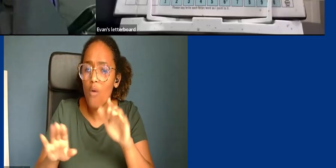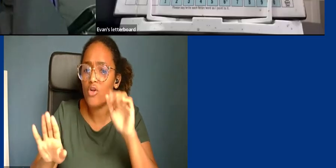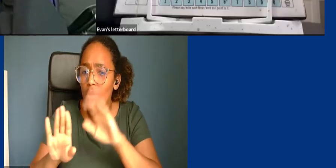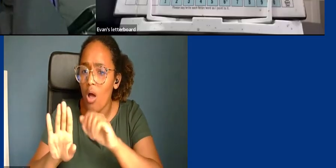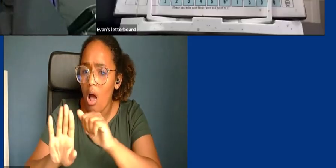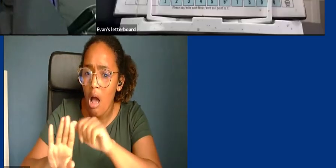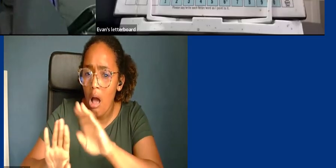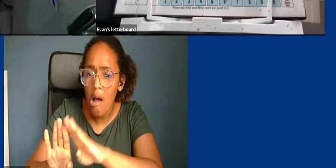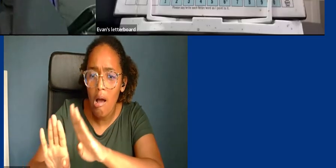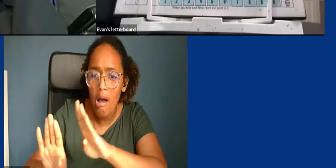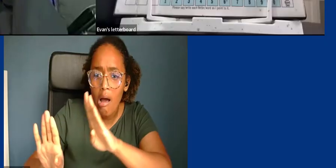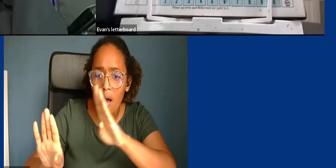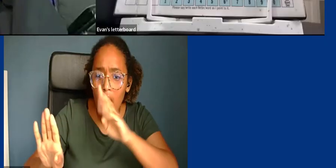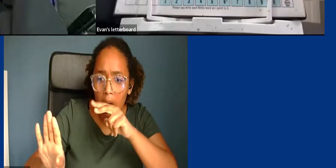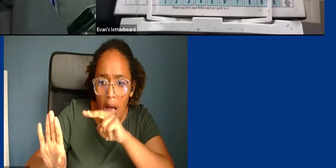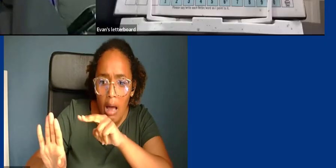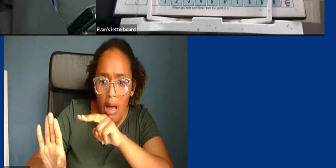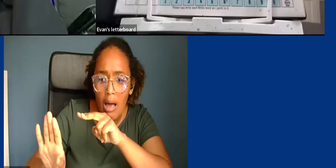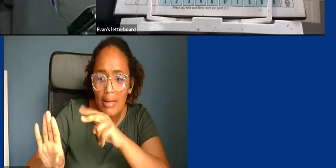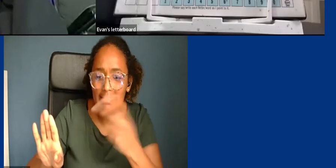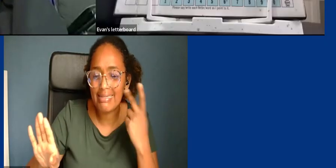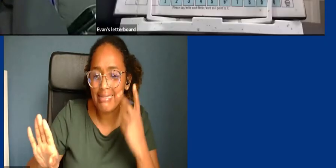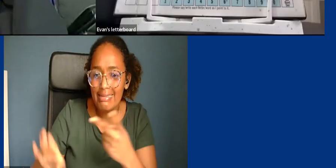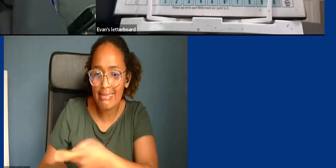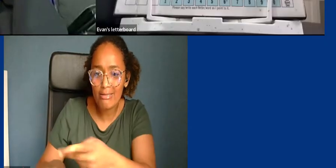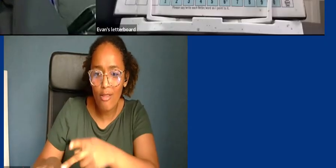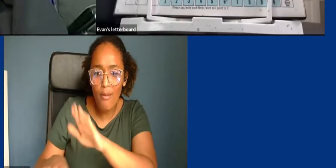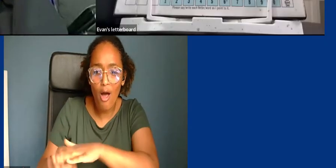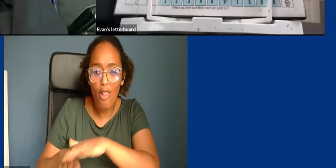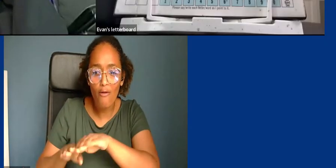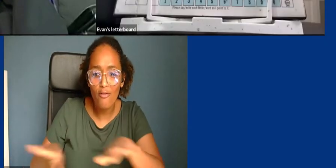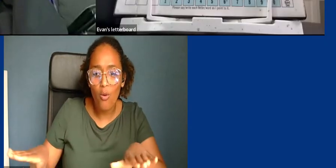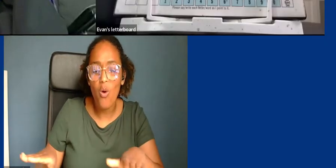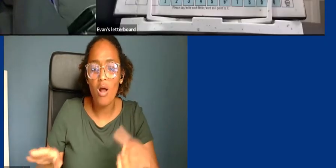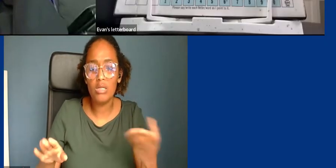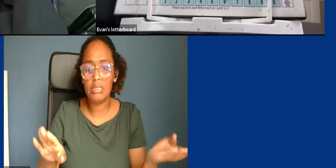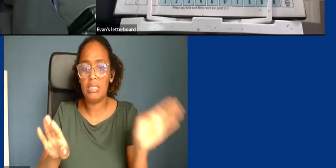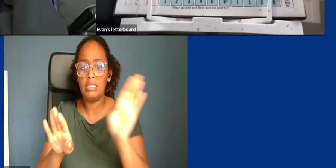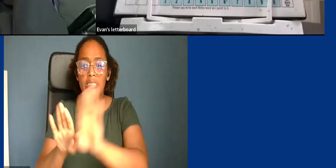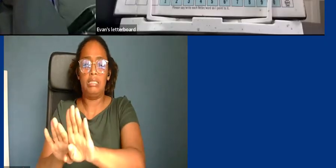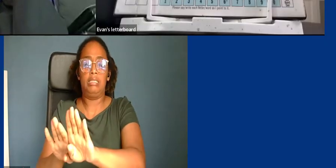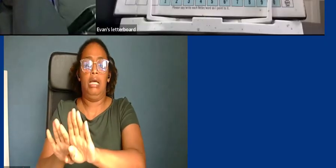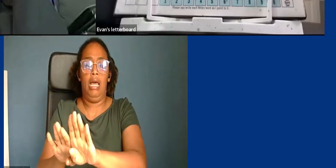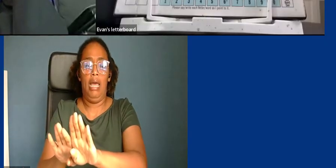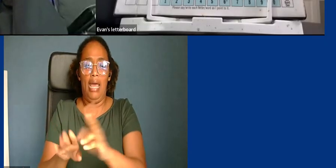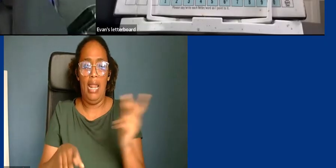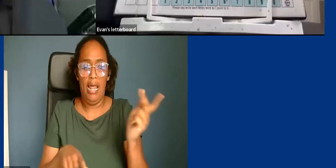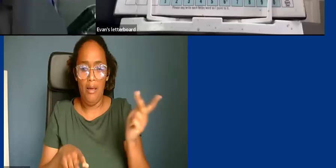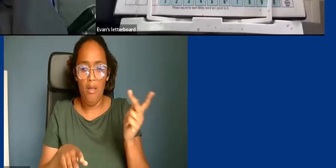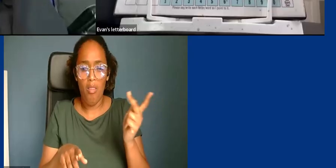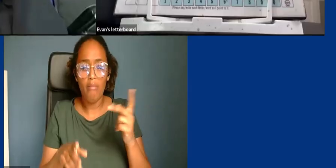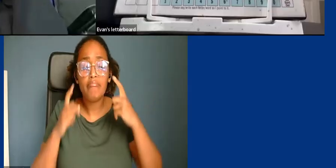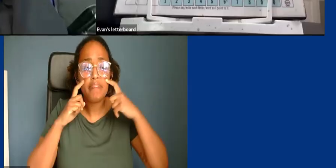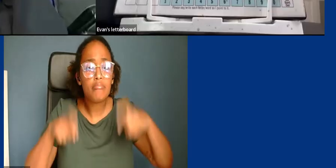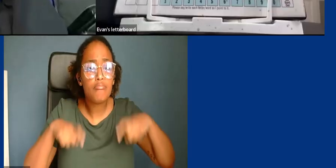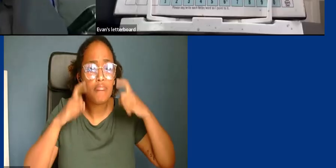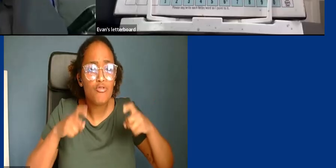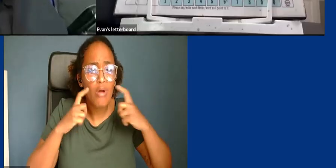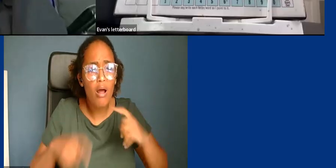are crying clearly very upset by what is going on. Later in the film, Fernando's mother